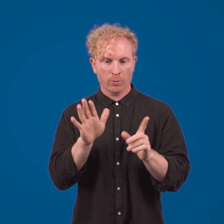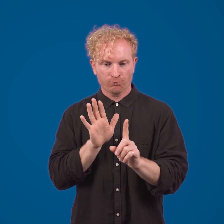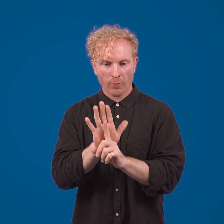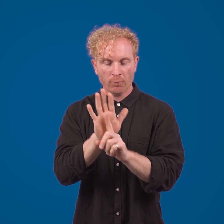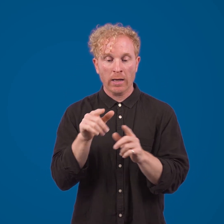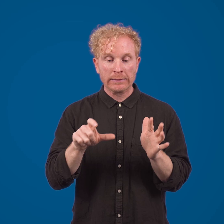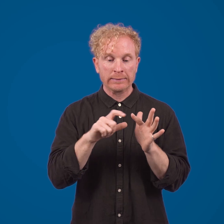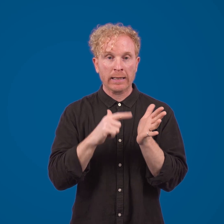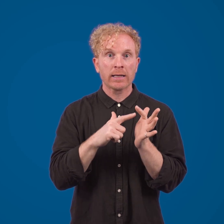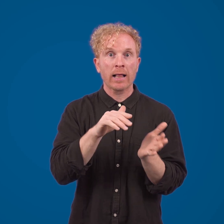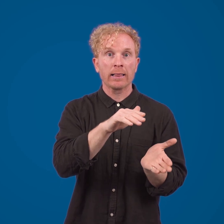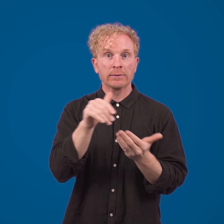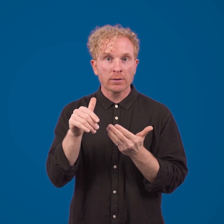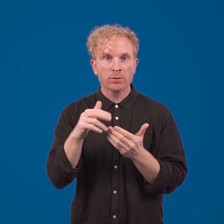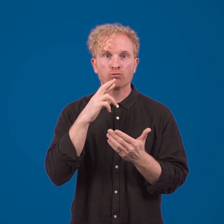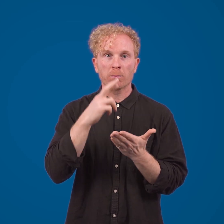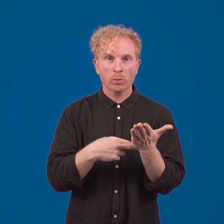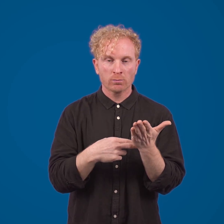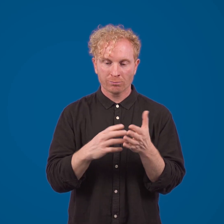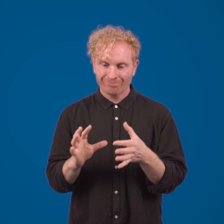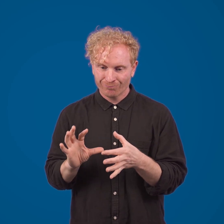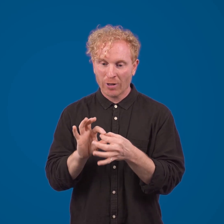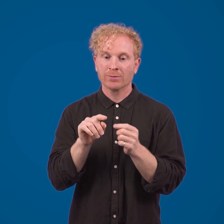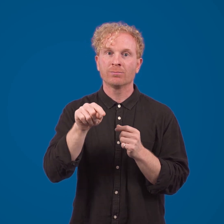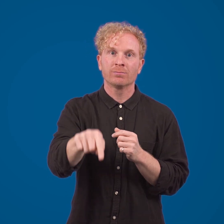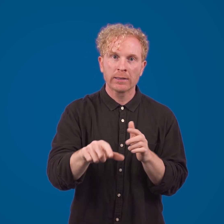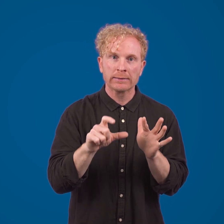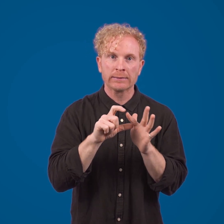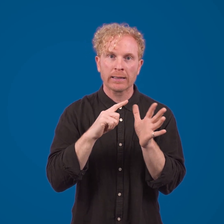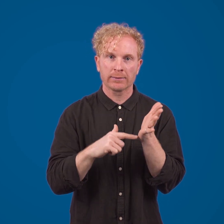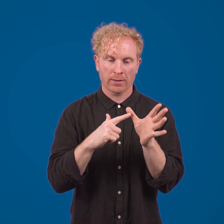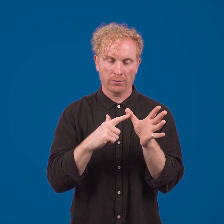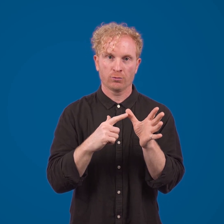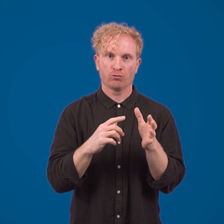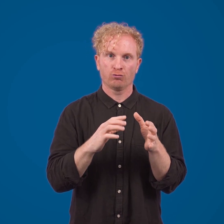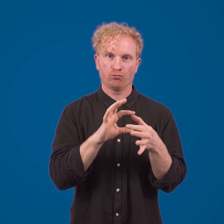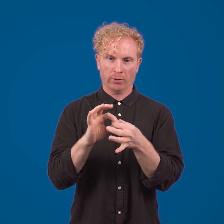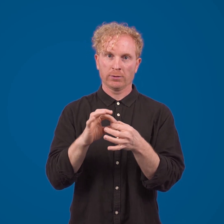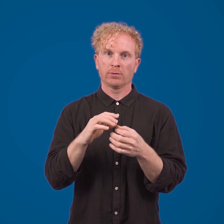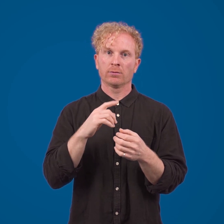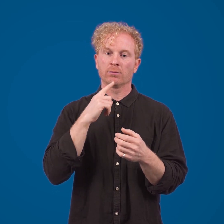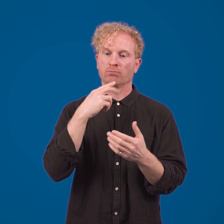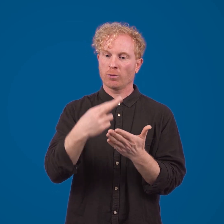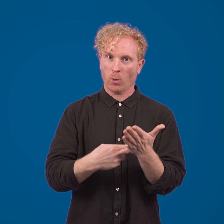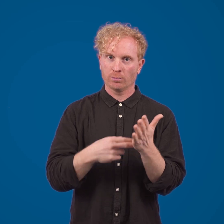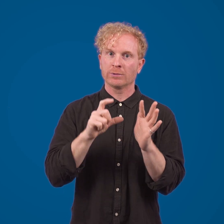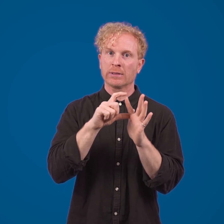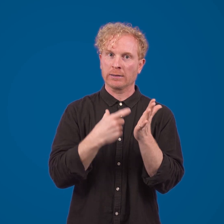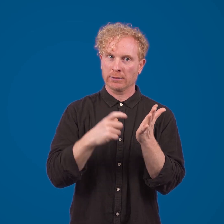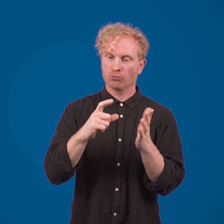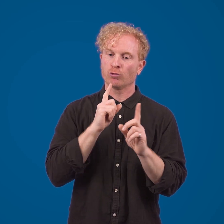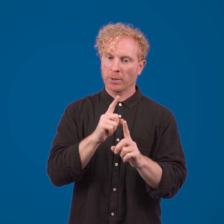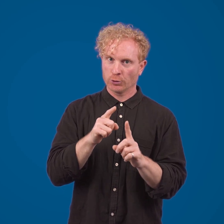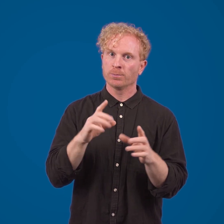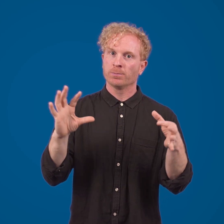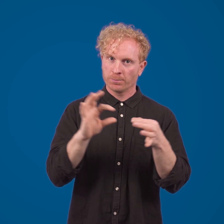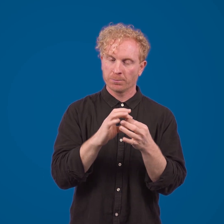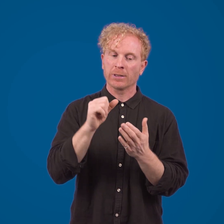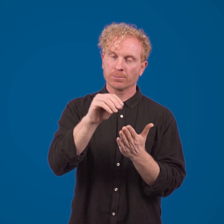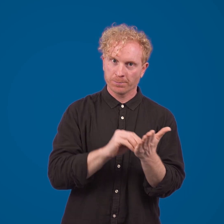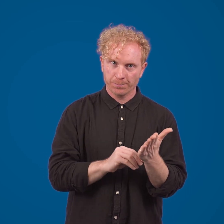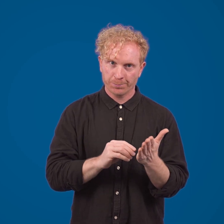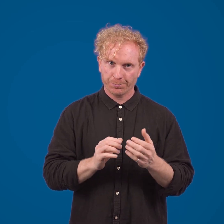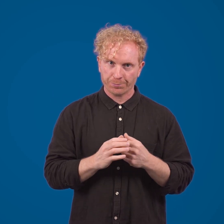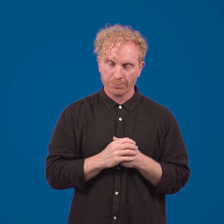to drive data collection and reporting on data related DRC recommendations.